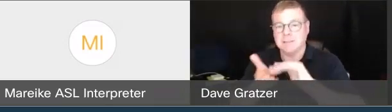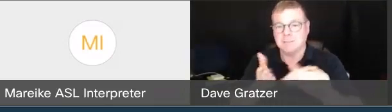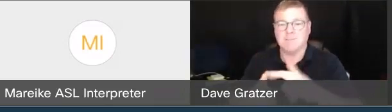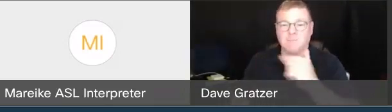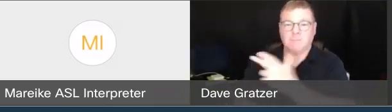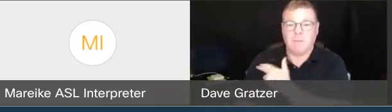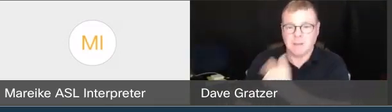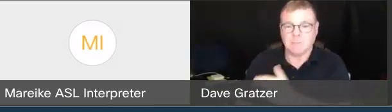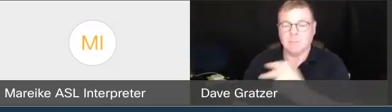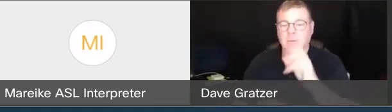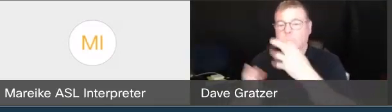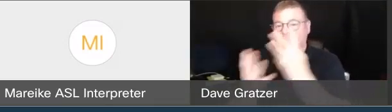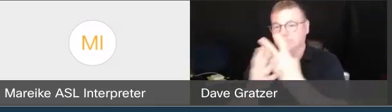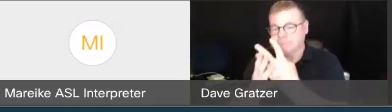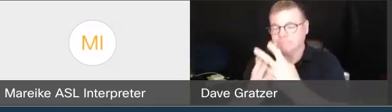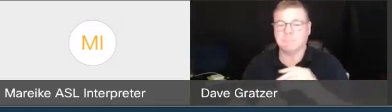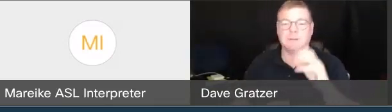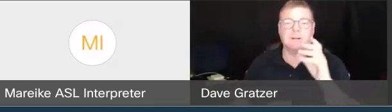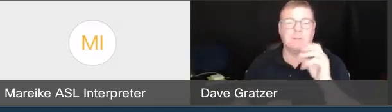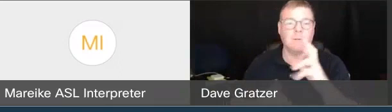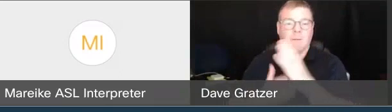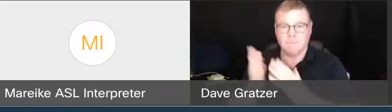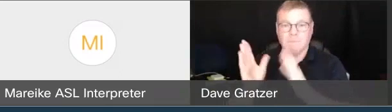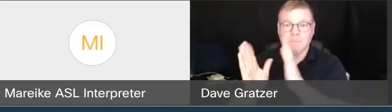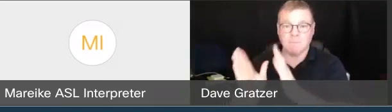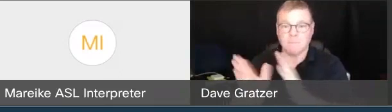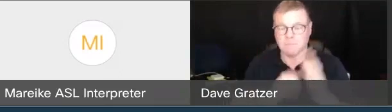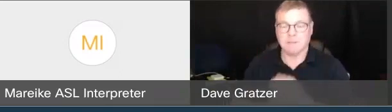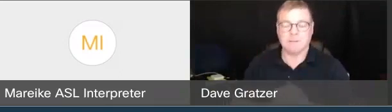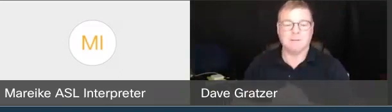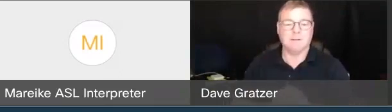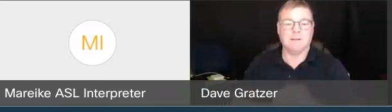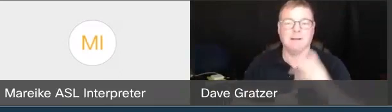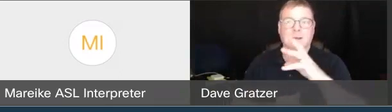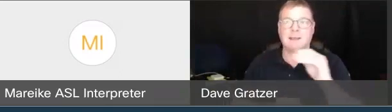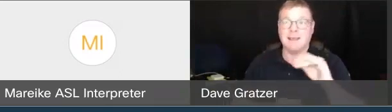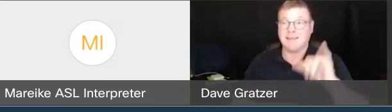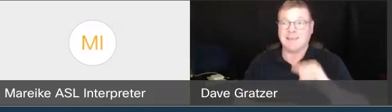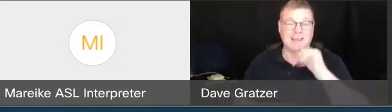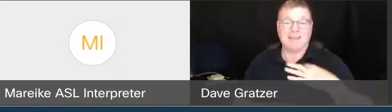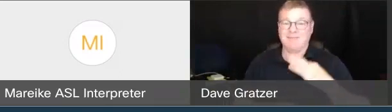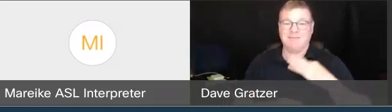or correctional facility. It's sort of part of the plan. This is involuntary outpatient treatment, so